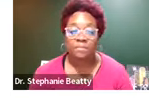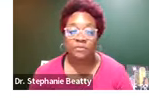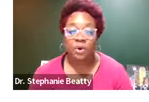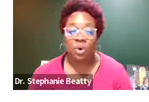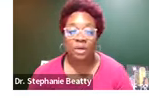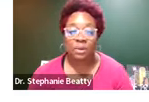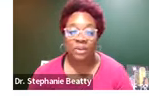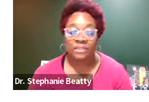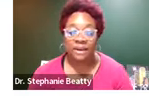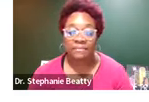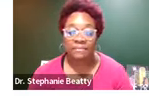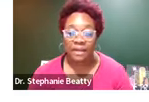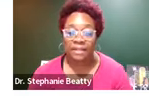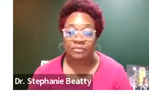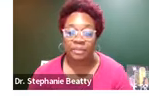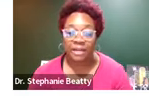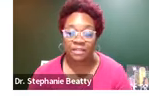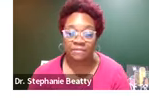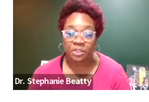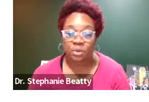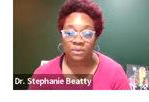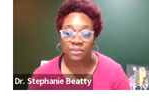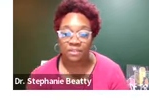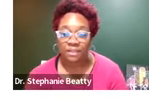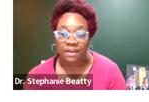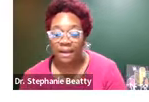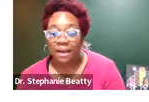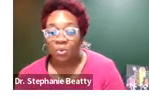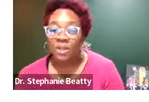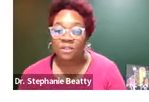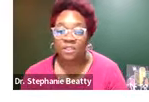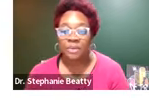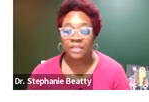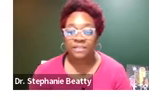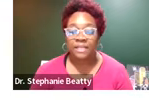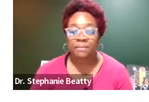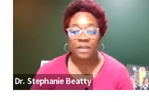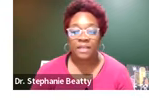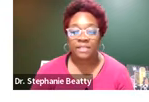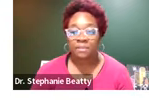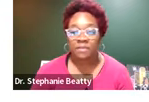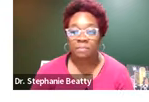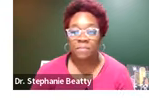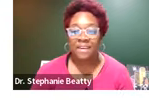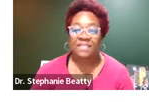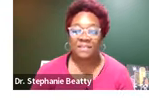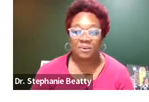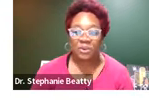tips for working with Deaf and Deafblind individuals. We'll also be debunking some of the myths